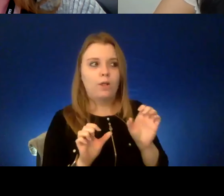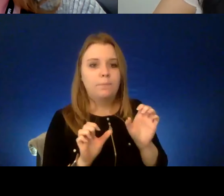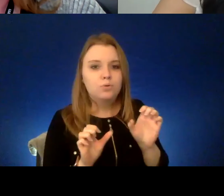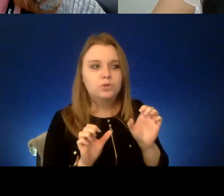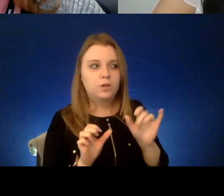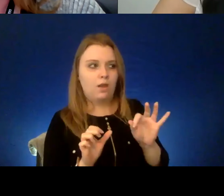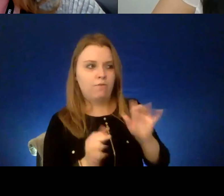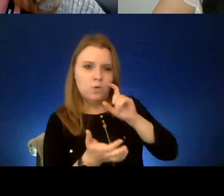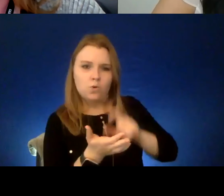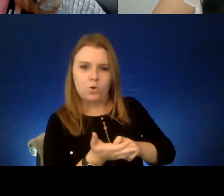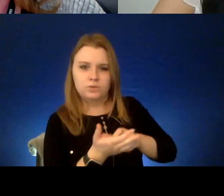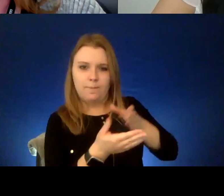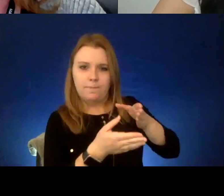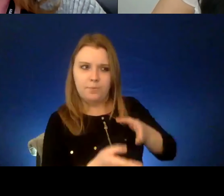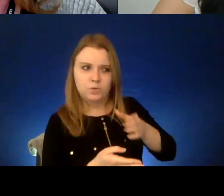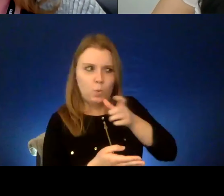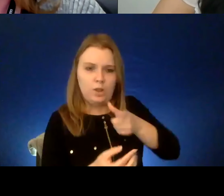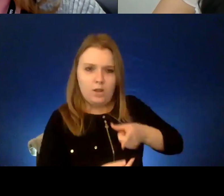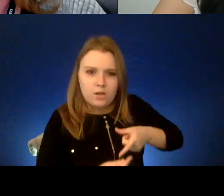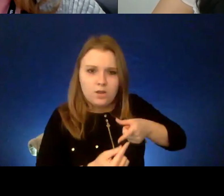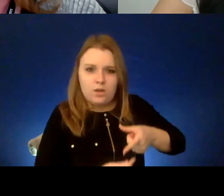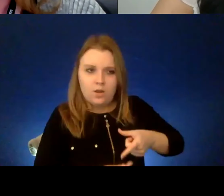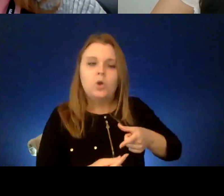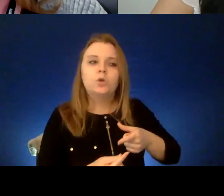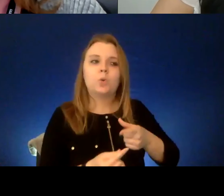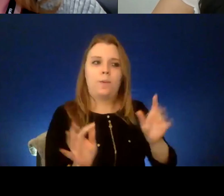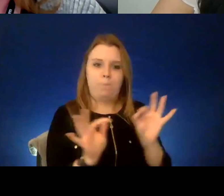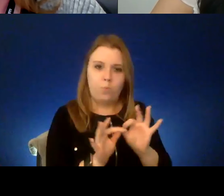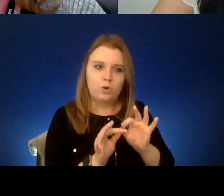You always just wanna get them in a more supported position, but yeah, I definitely recommend